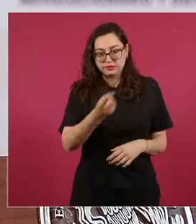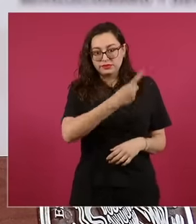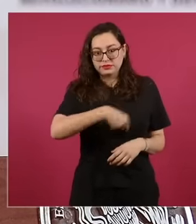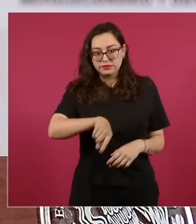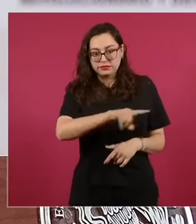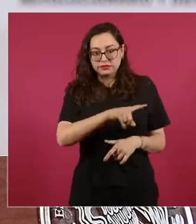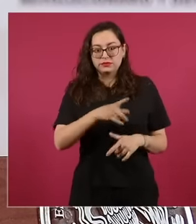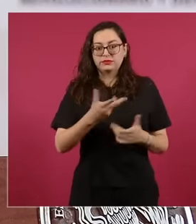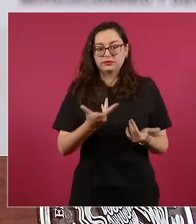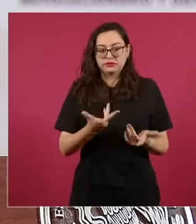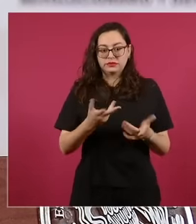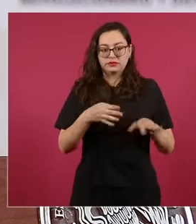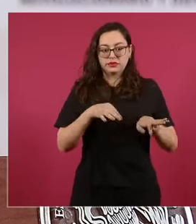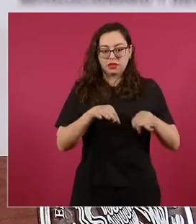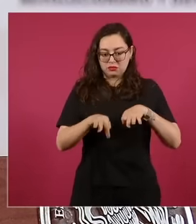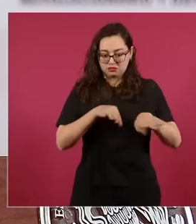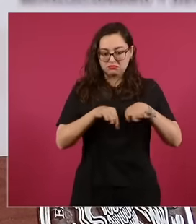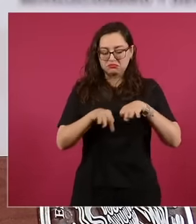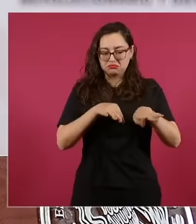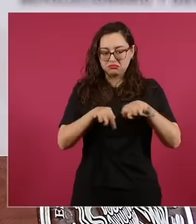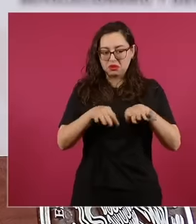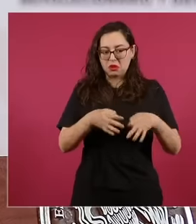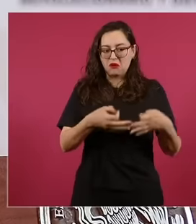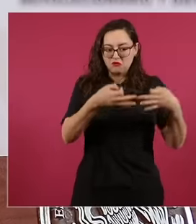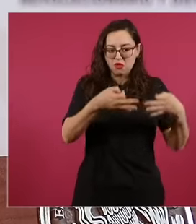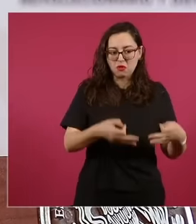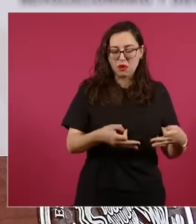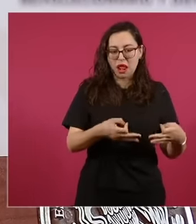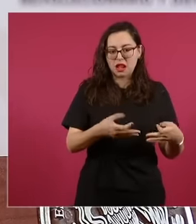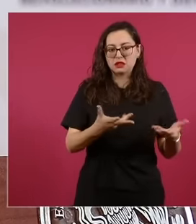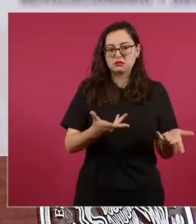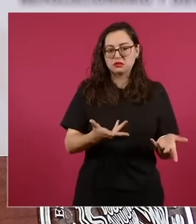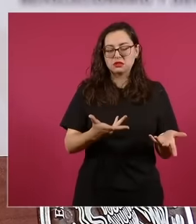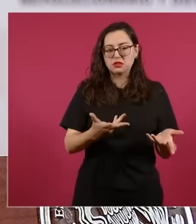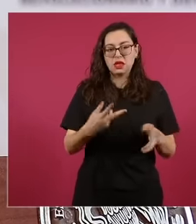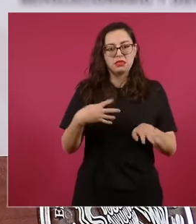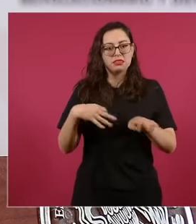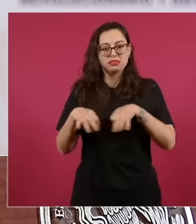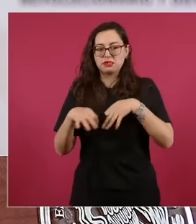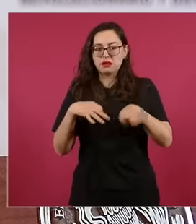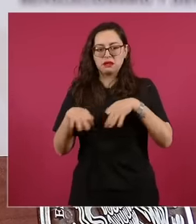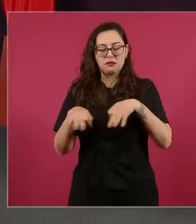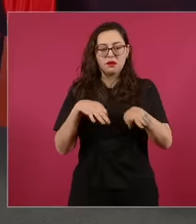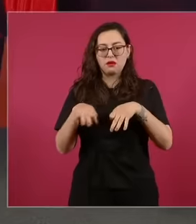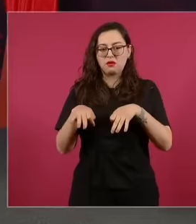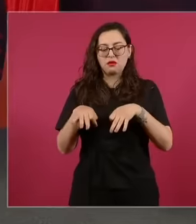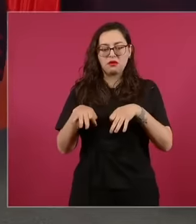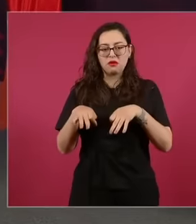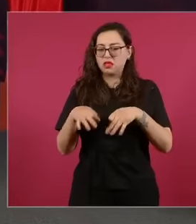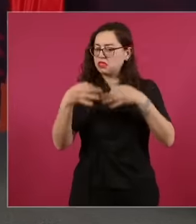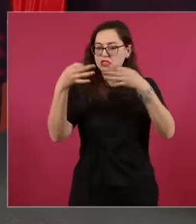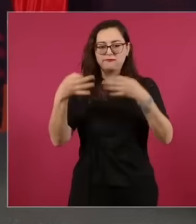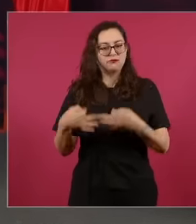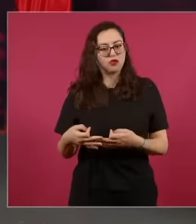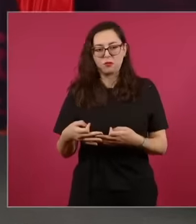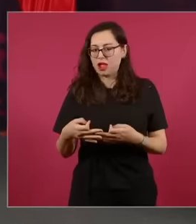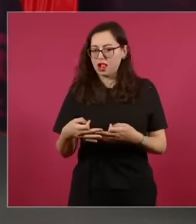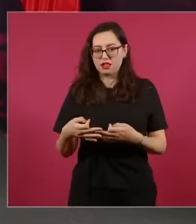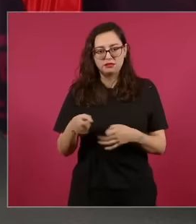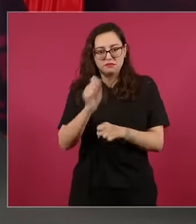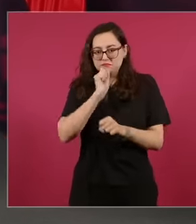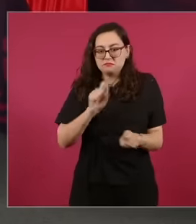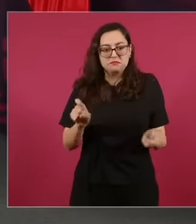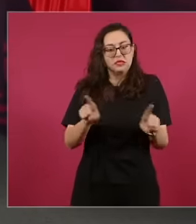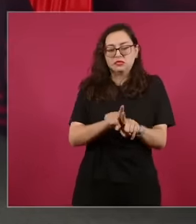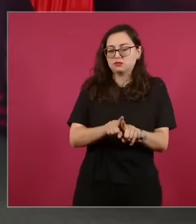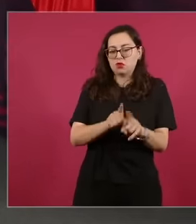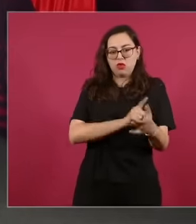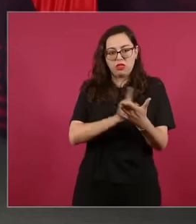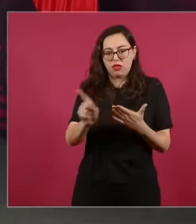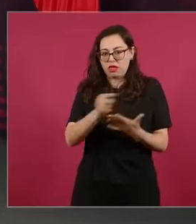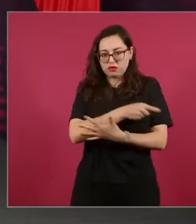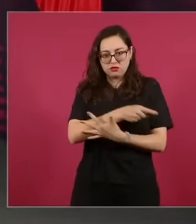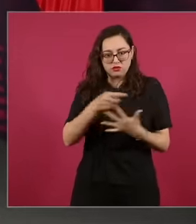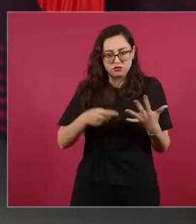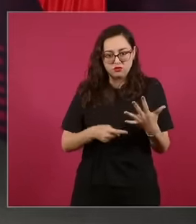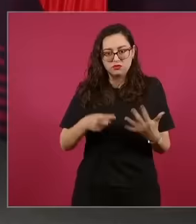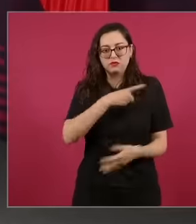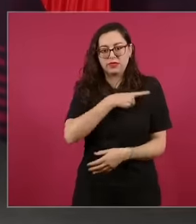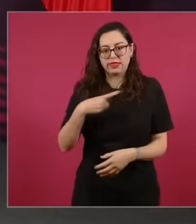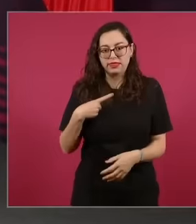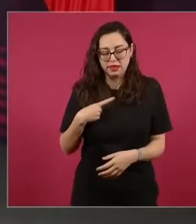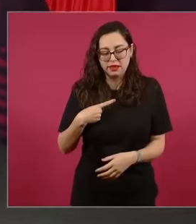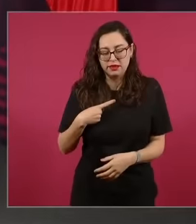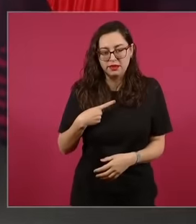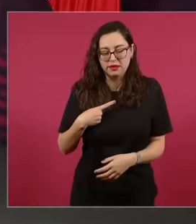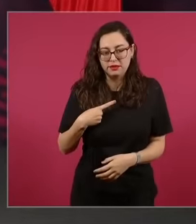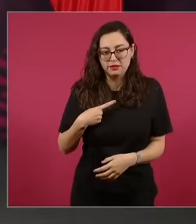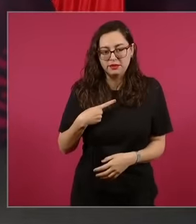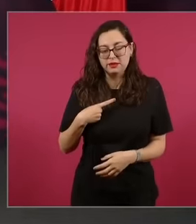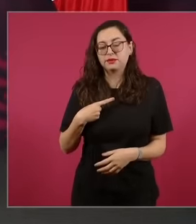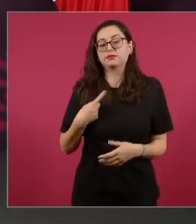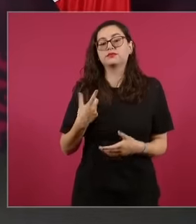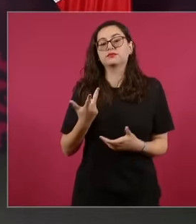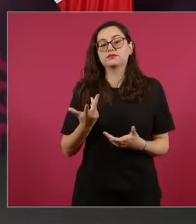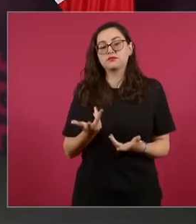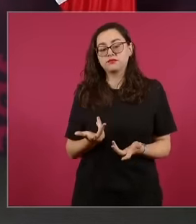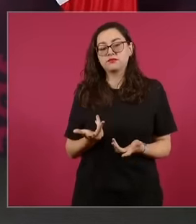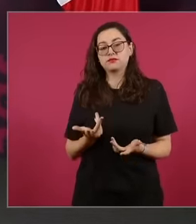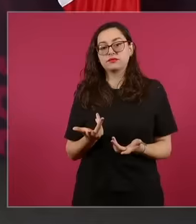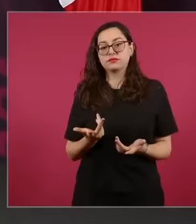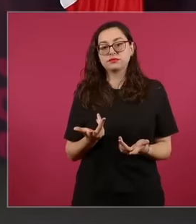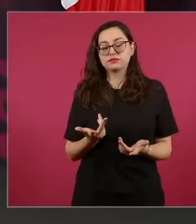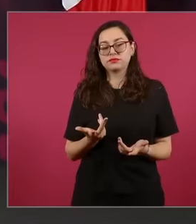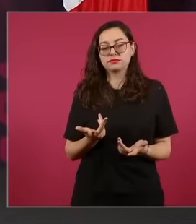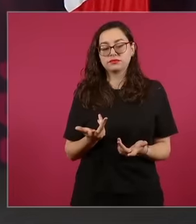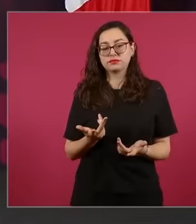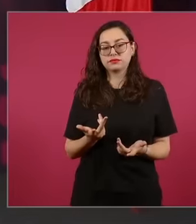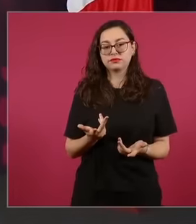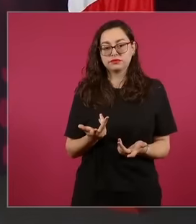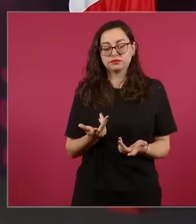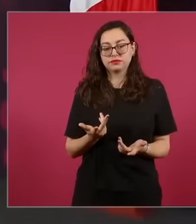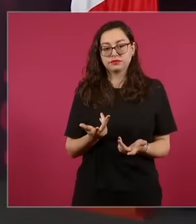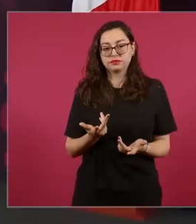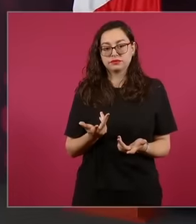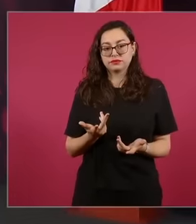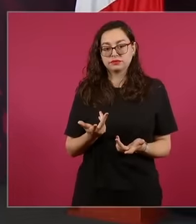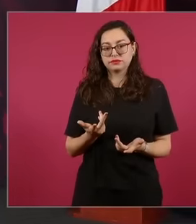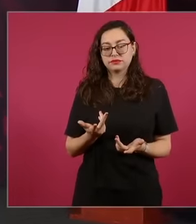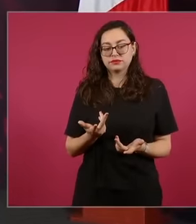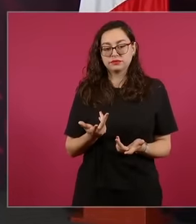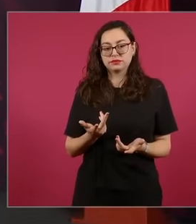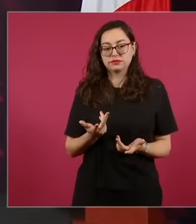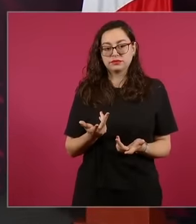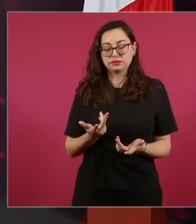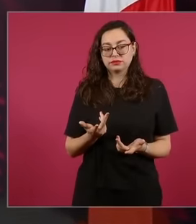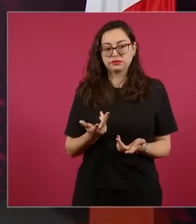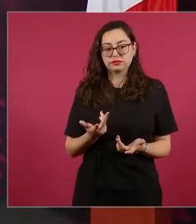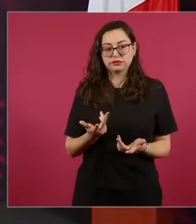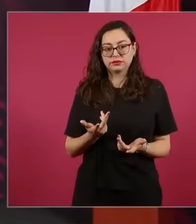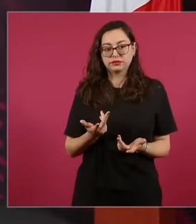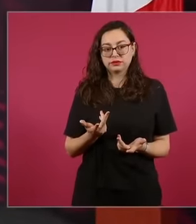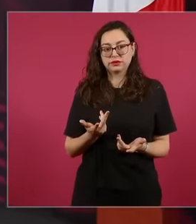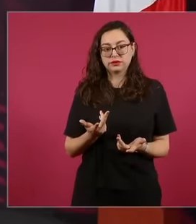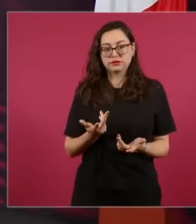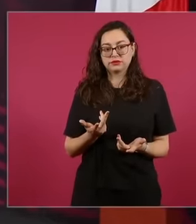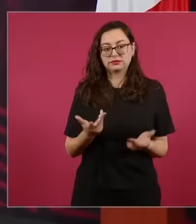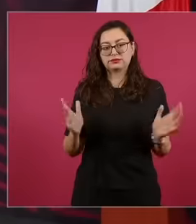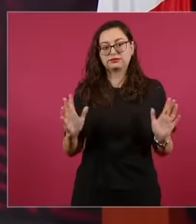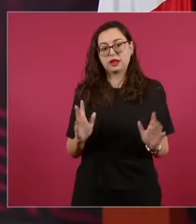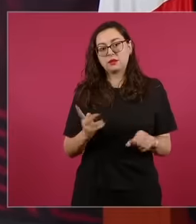the formal economy or in the informal economy eh who make agreements eh For them to appear like